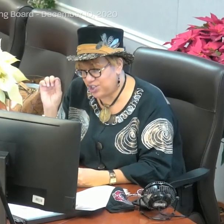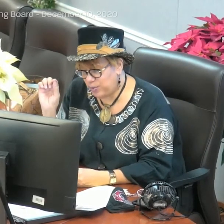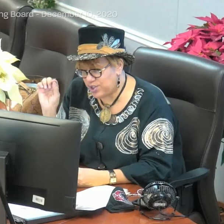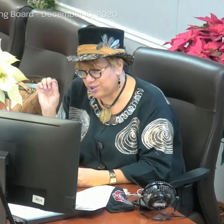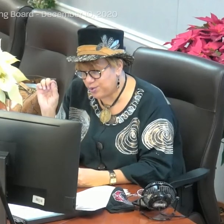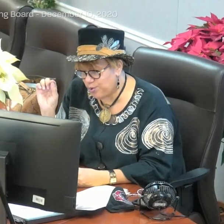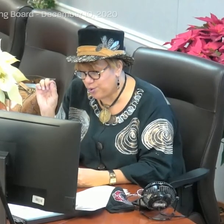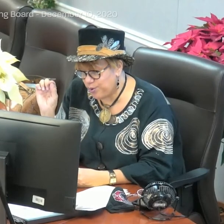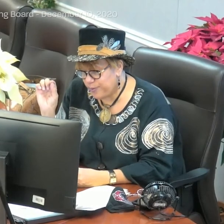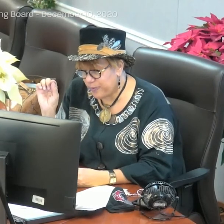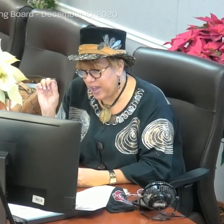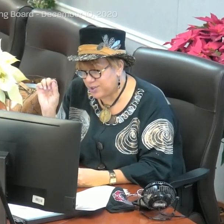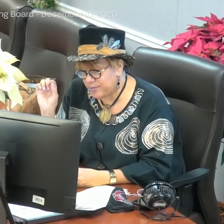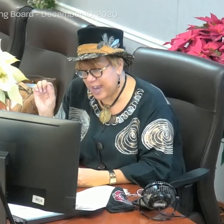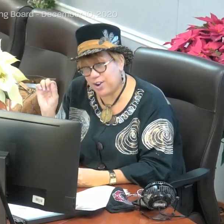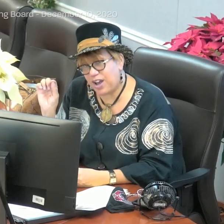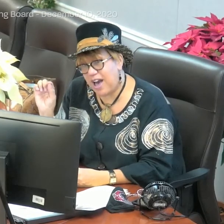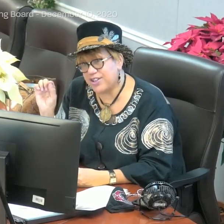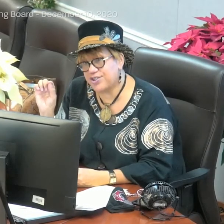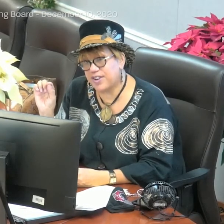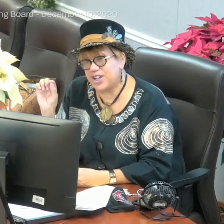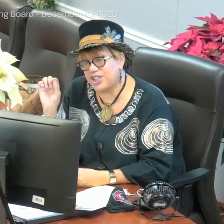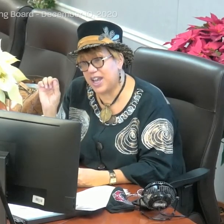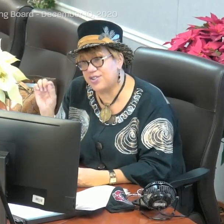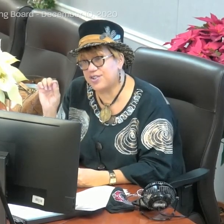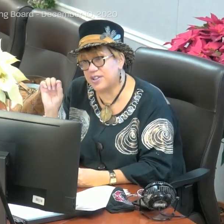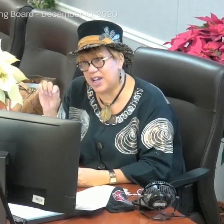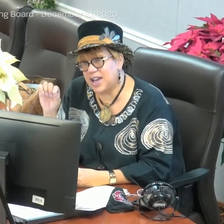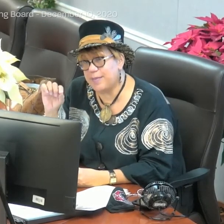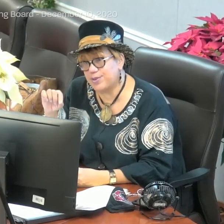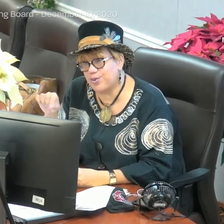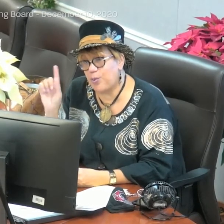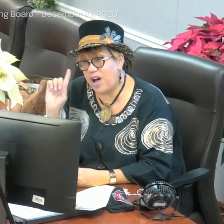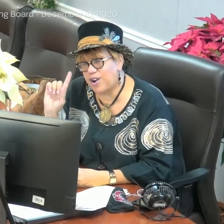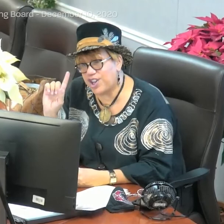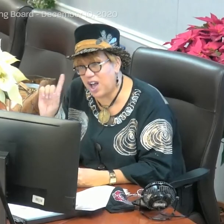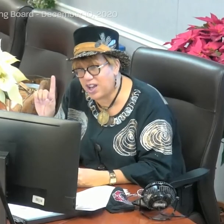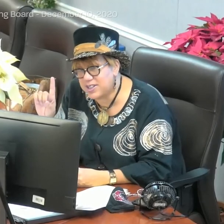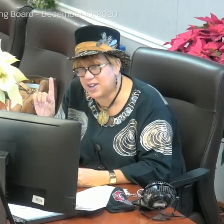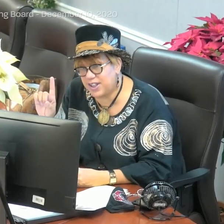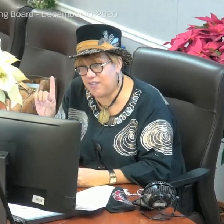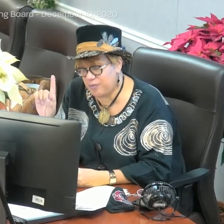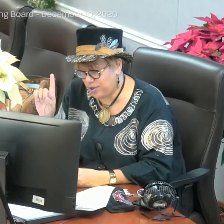she went to school to obtain her college degree and she entered nighttime school while her youngest of 11 was only